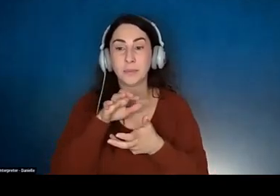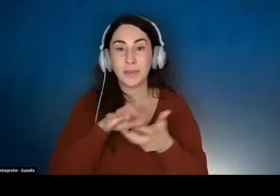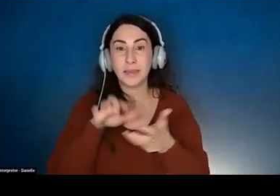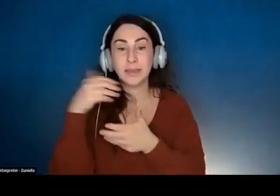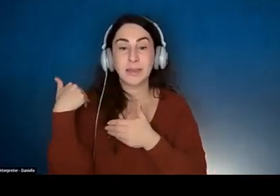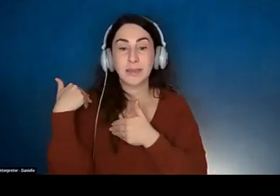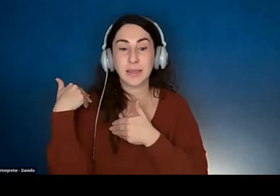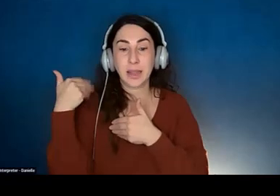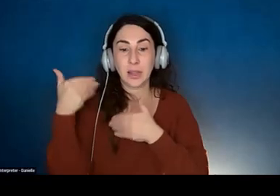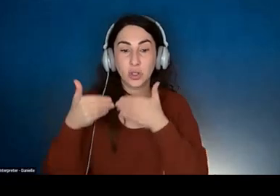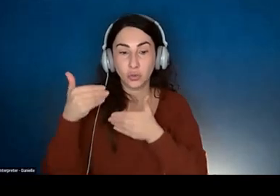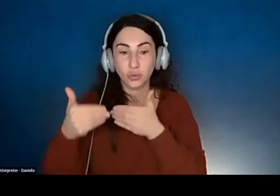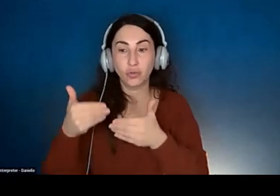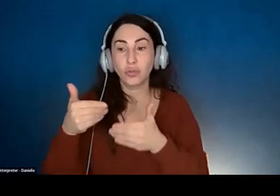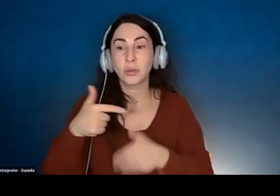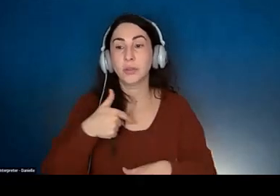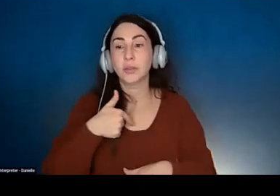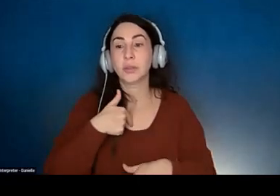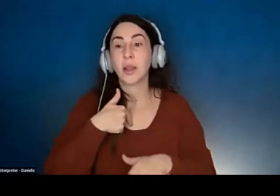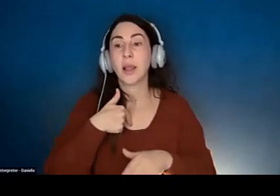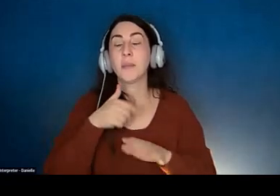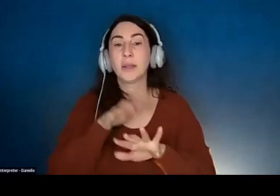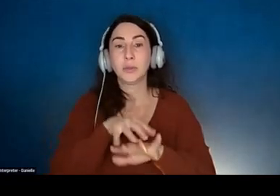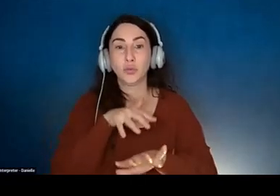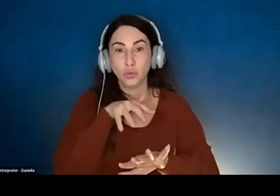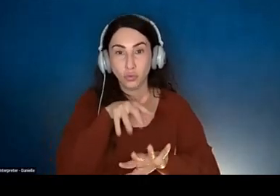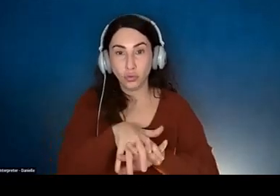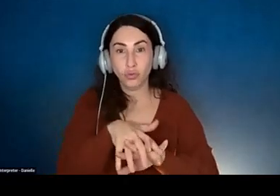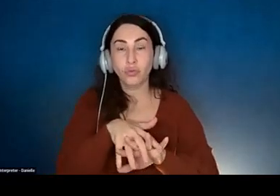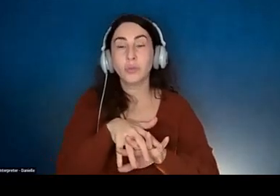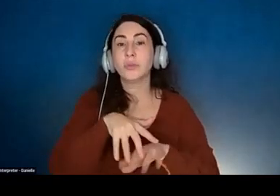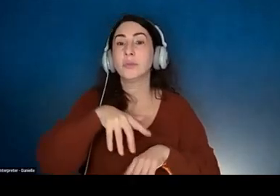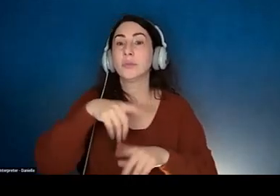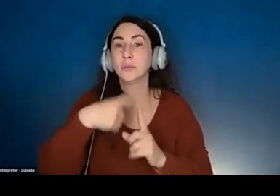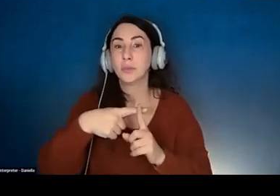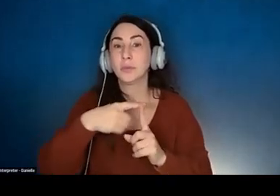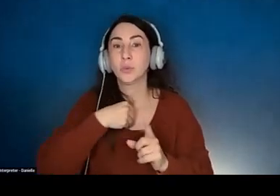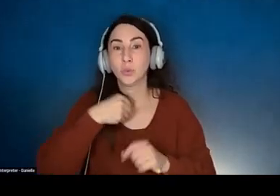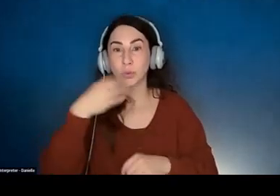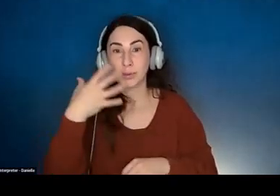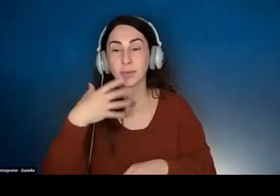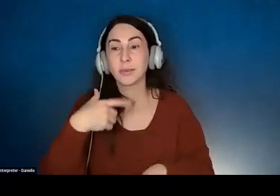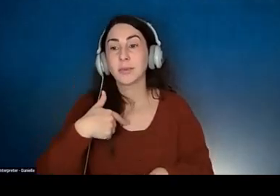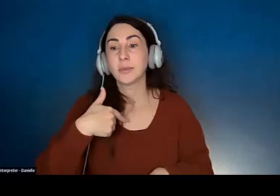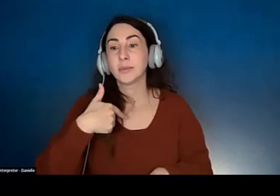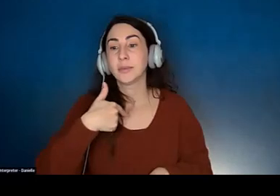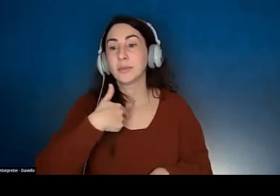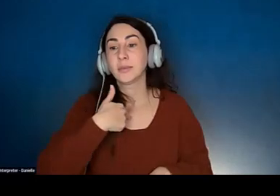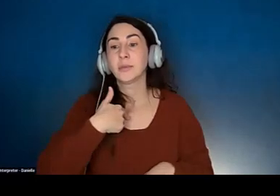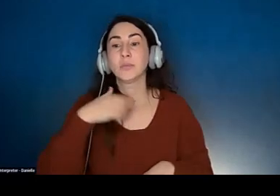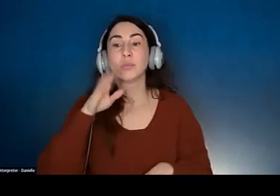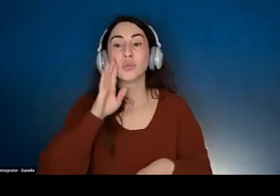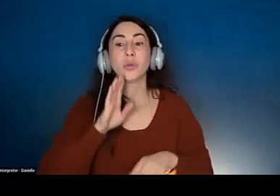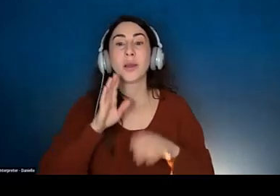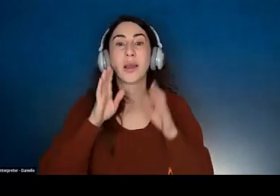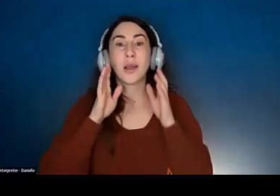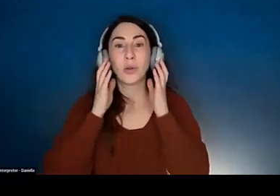man with white skin. I have long brown dark hair, brown eyes, a brown beard, and today I am wearing a